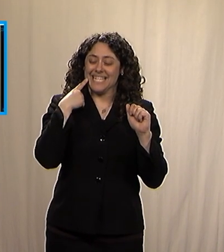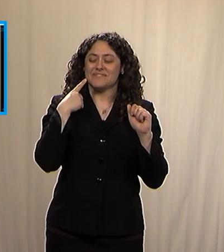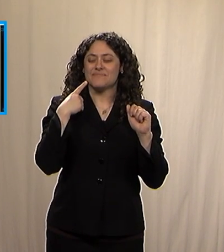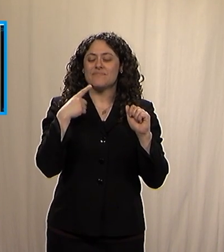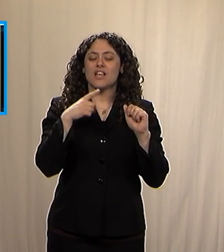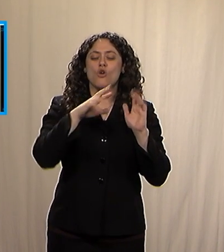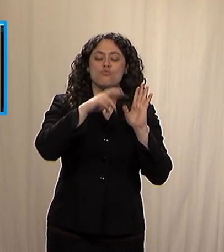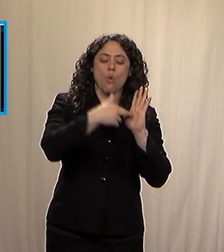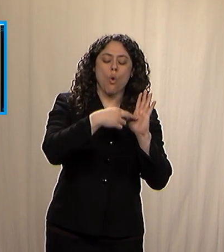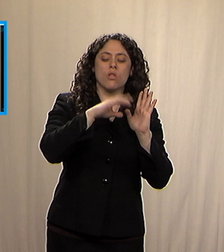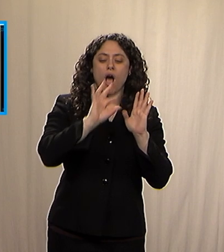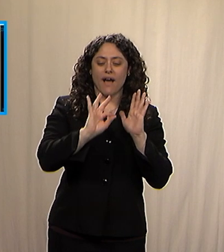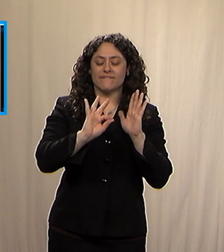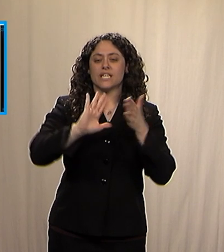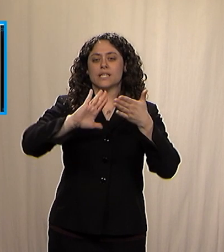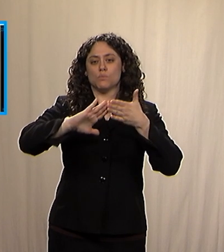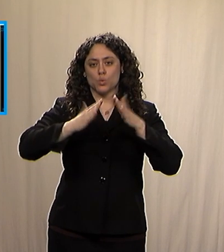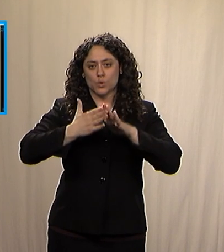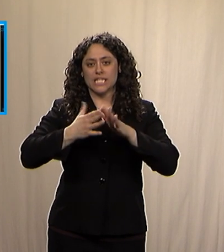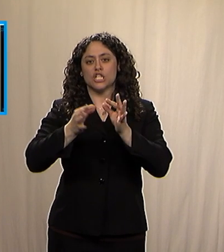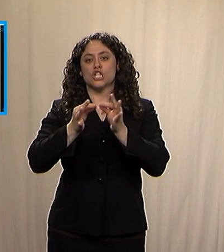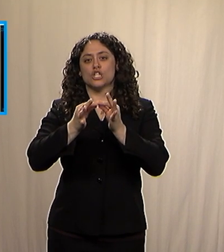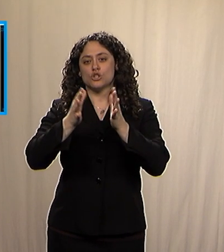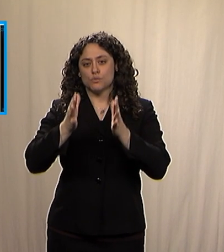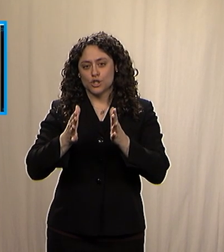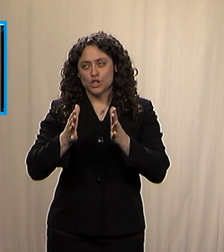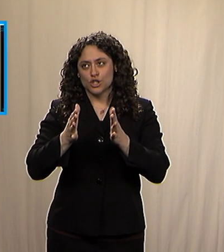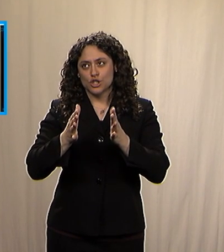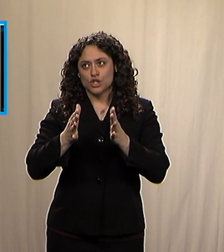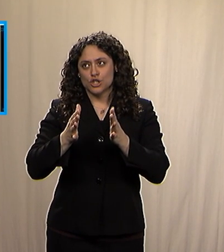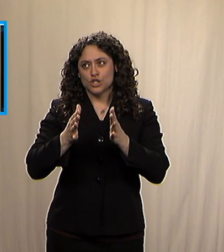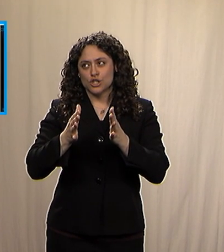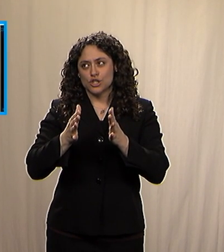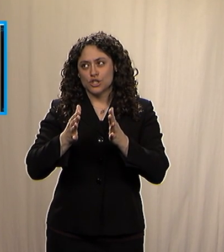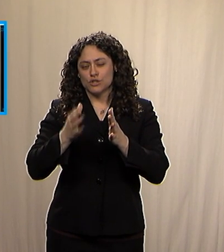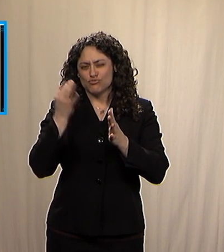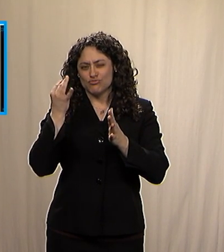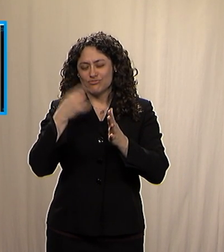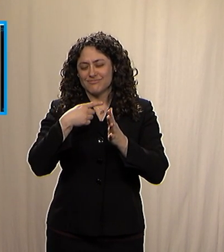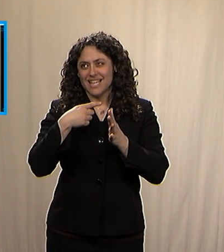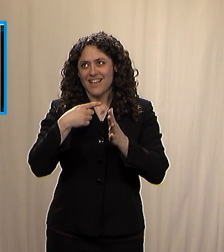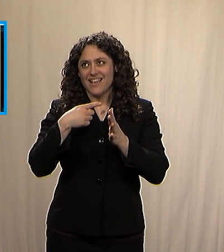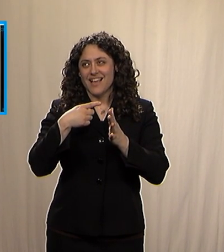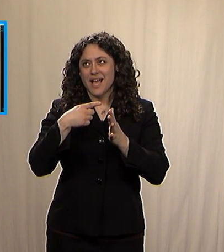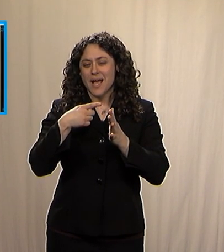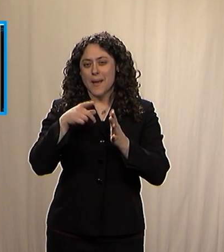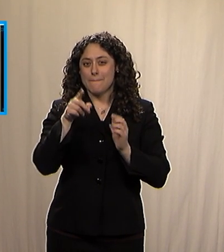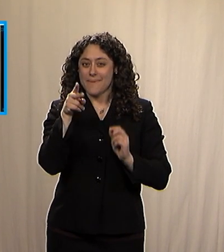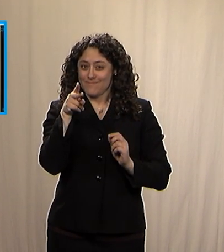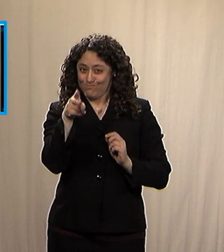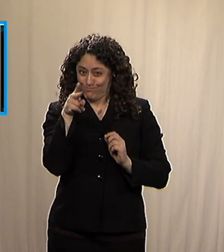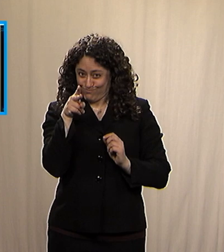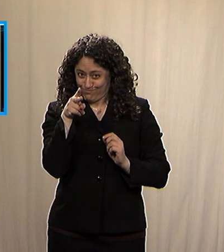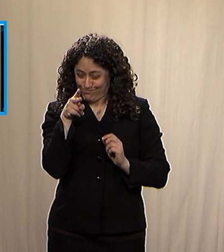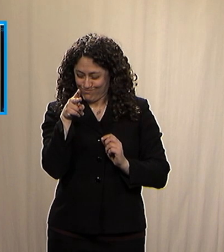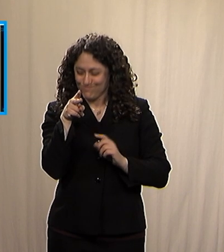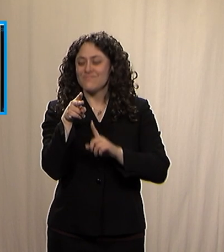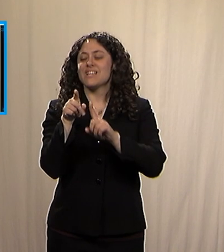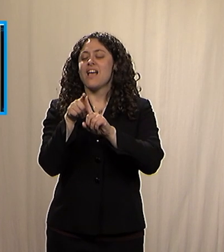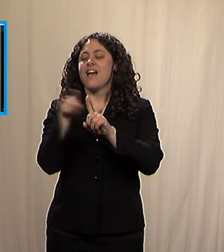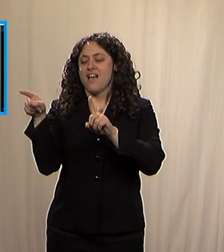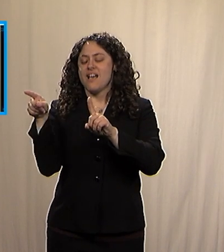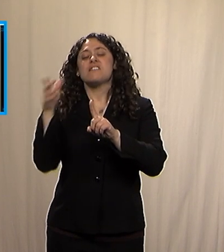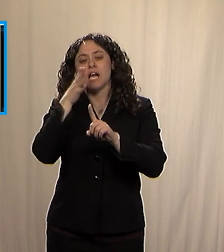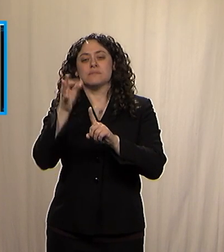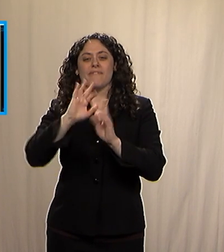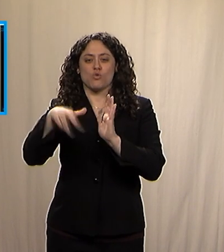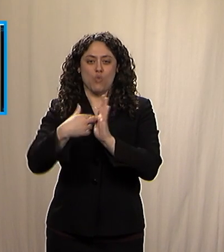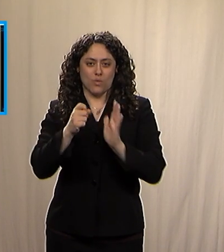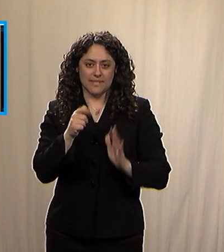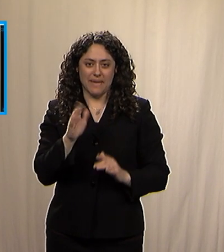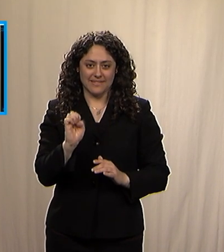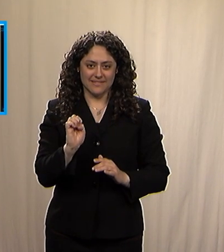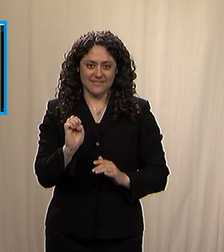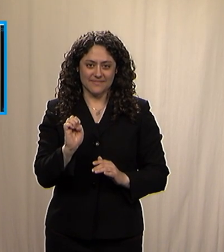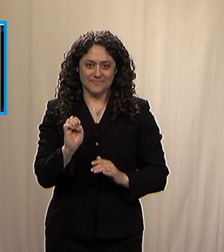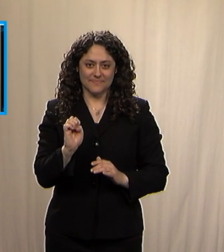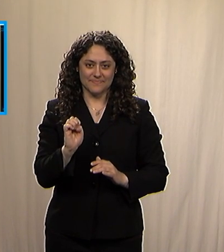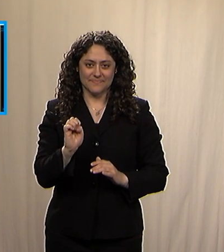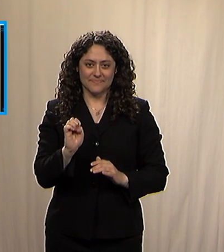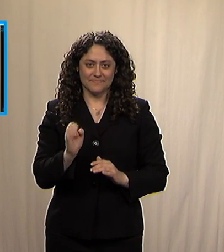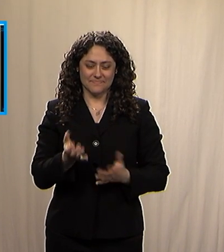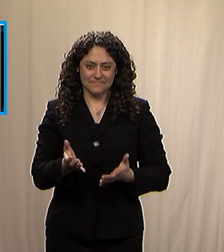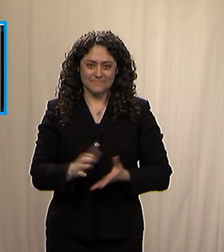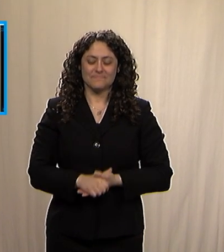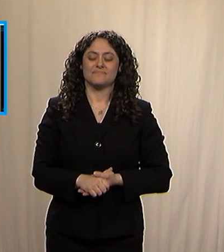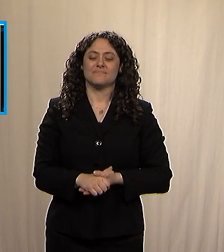The Concept of Role Space."